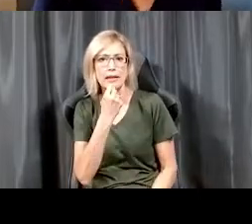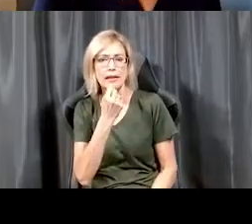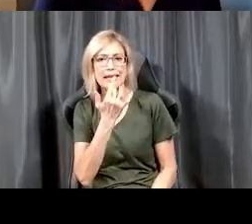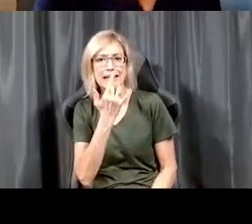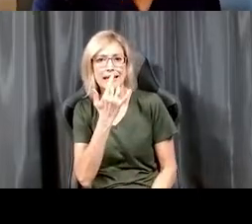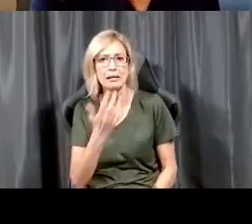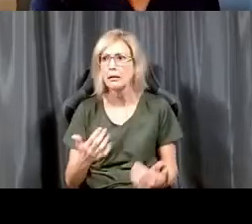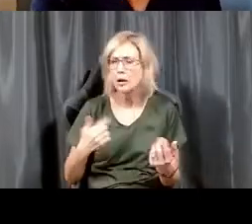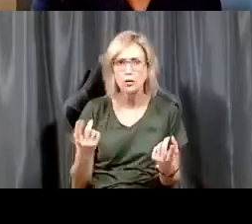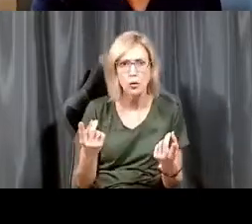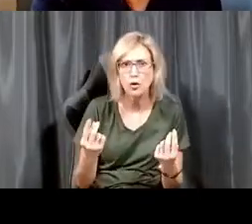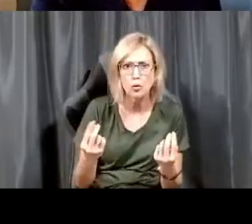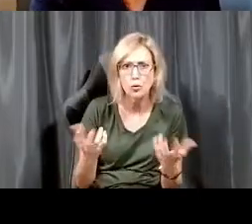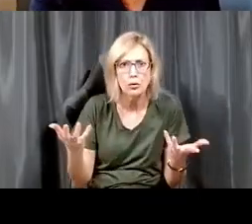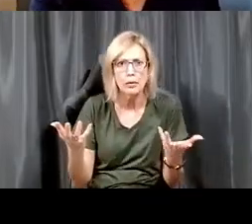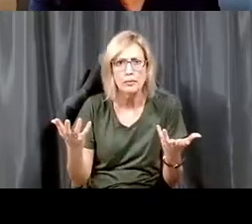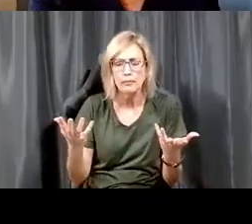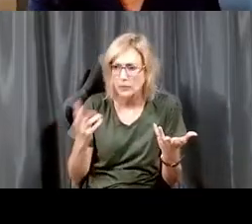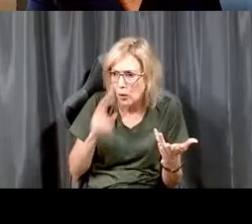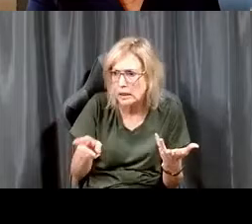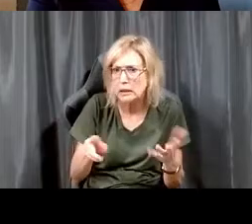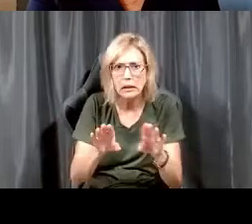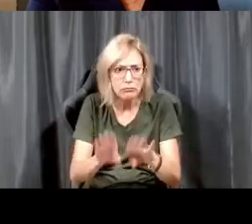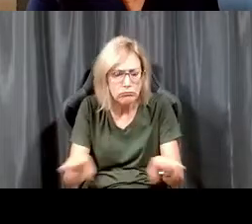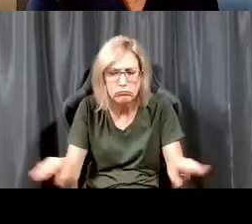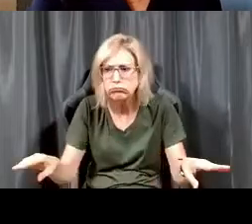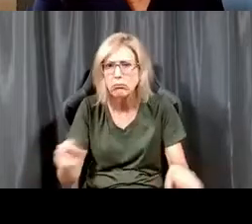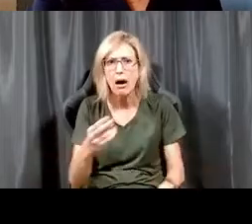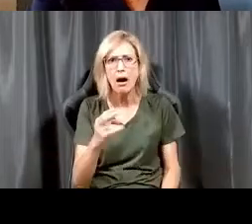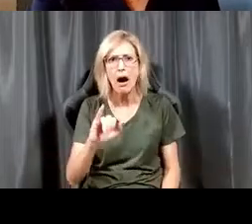What do we do when we have these kids that are hyposensitive?